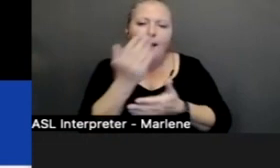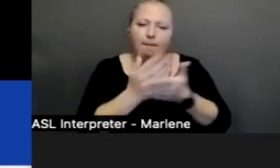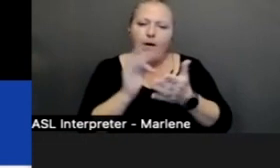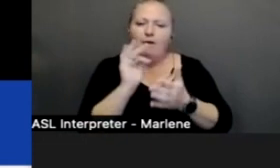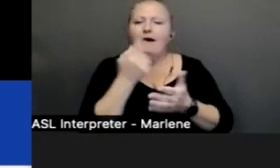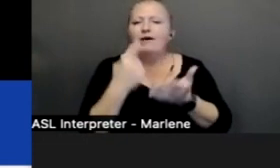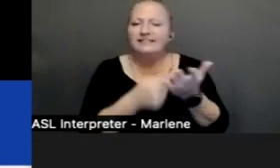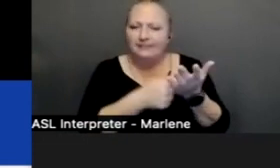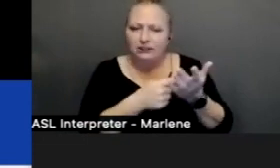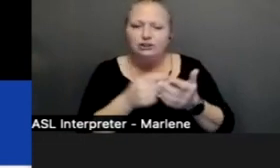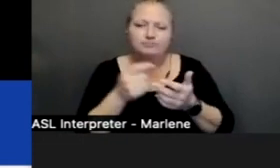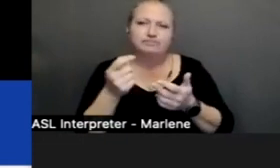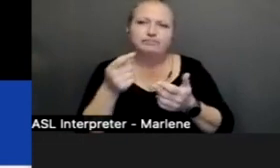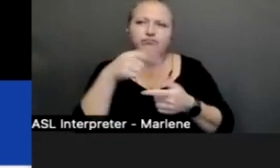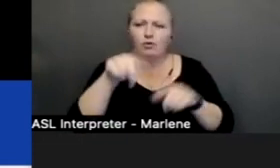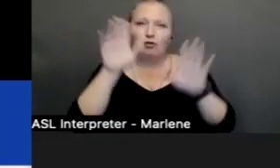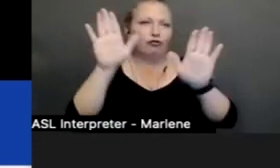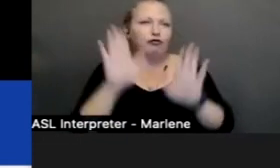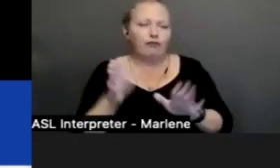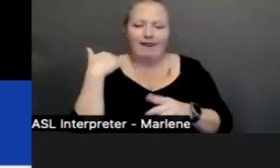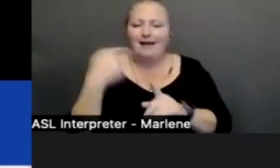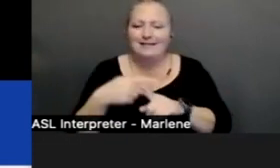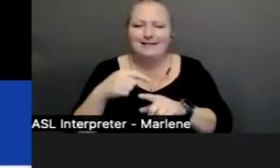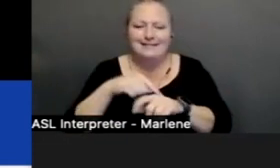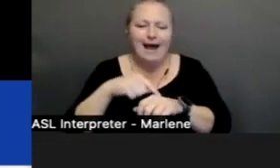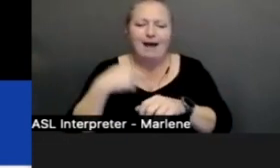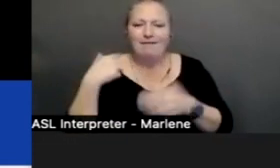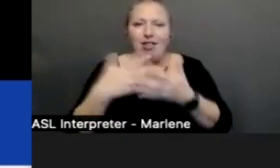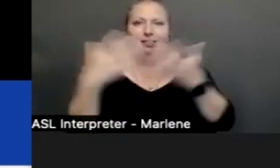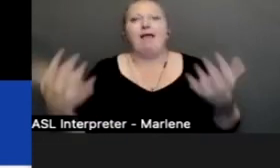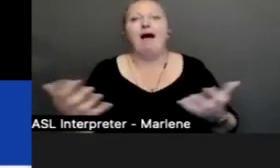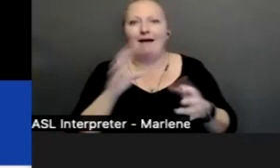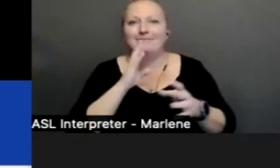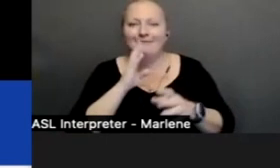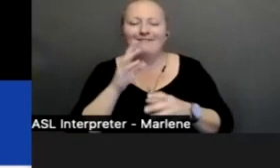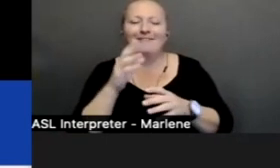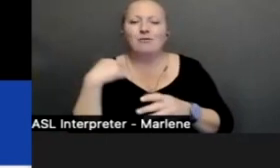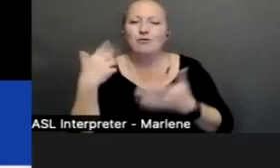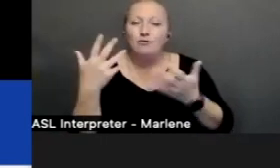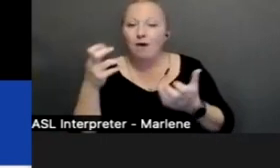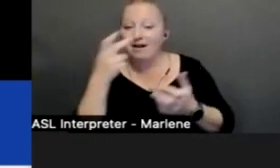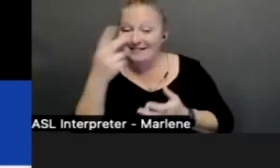and you guys were great last time, we had a lot to say and I would like to just see some hands go up